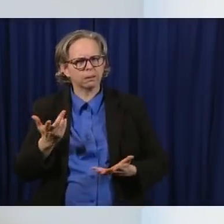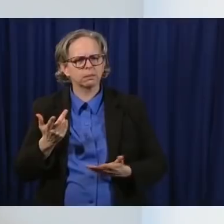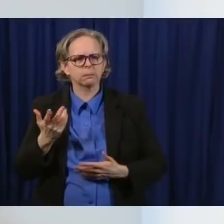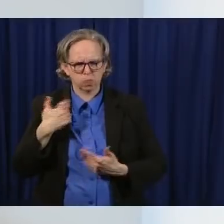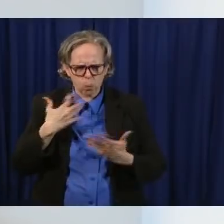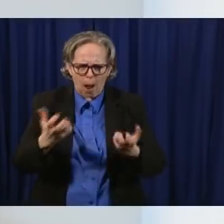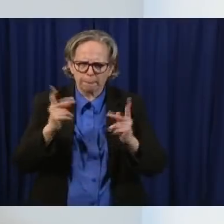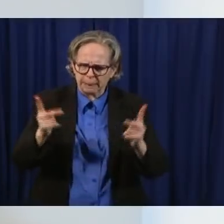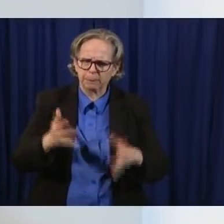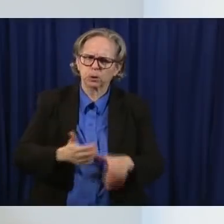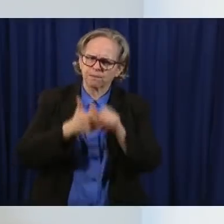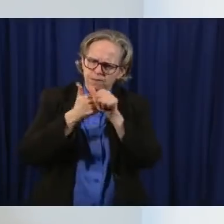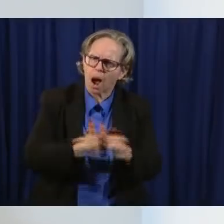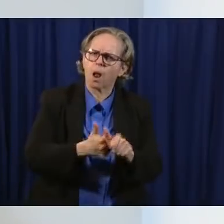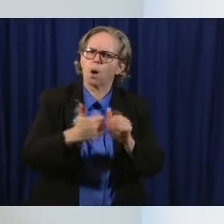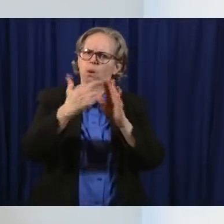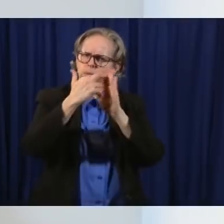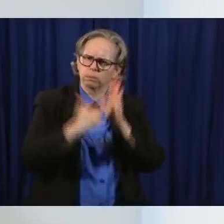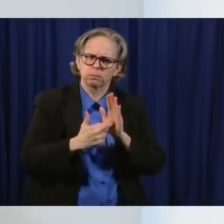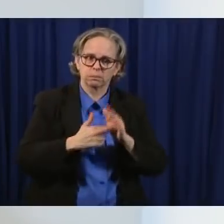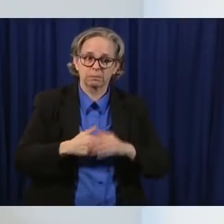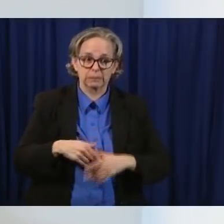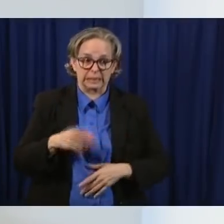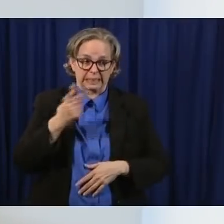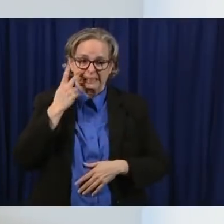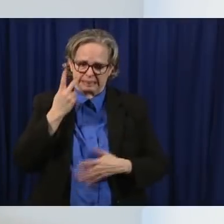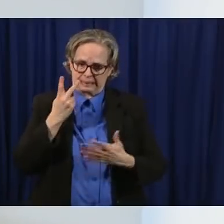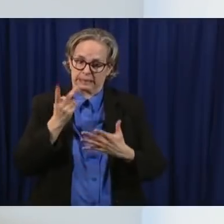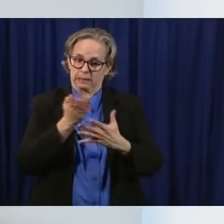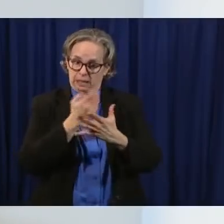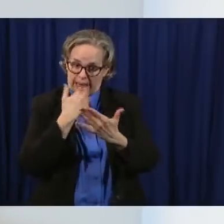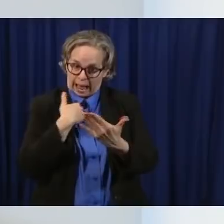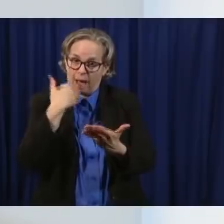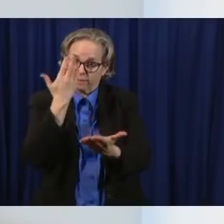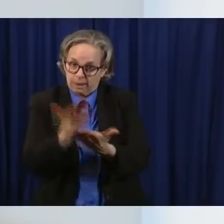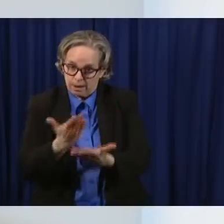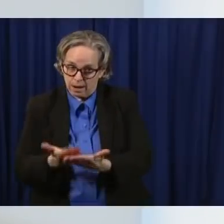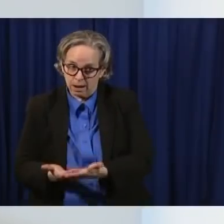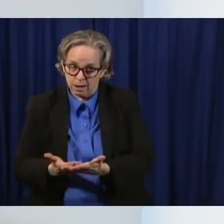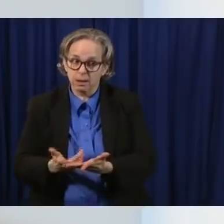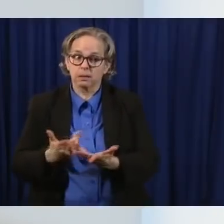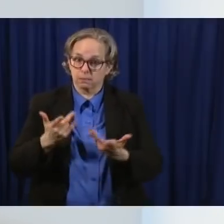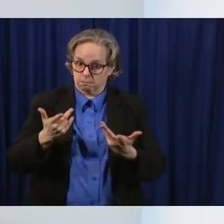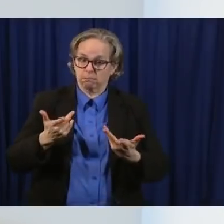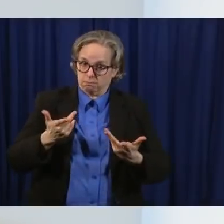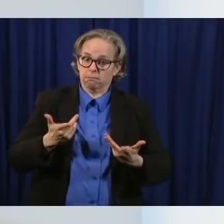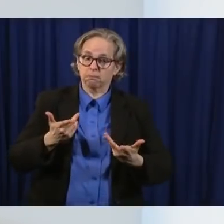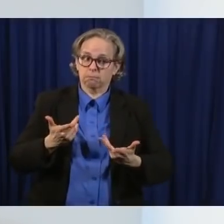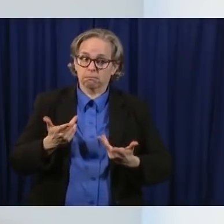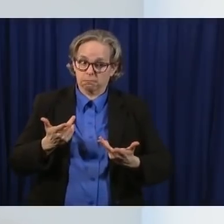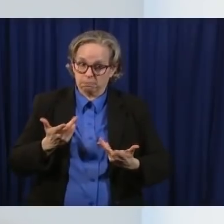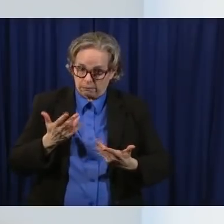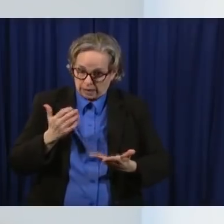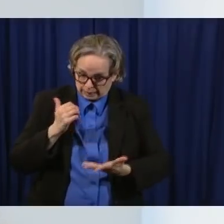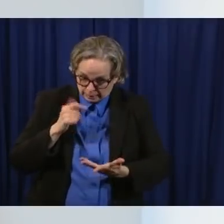IN THE MASK WEARING GUIDANCE. OHIOANS WE CAME INTO THIS IN THE ORIGINAL STAY-AT-HOME ORDER WERE REASONABLE AND PRACTICAL TO FOLLOW THE RULES AND WE HAVE